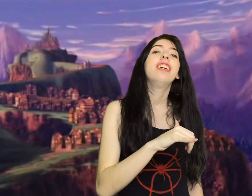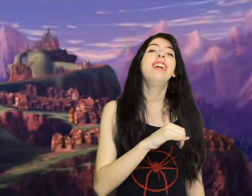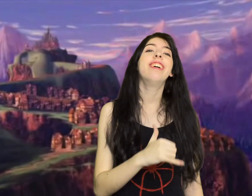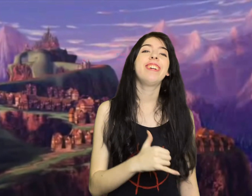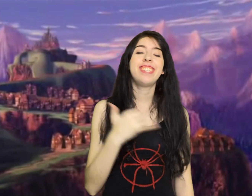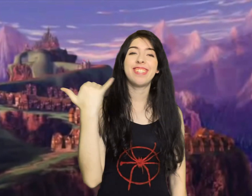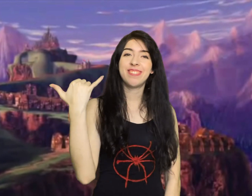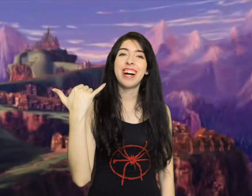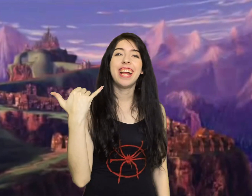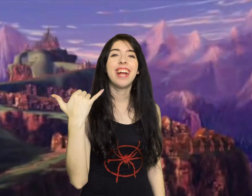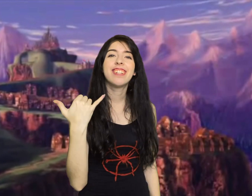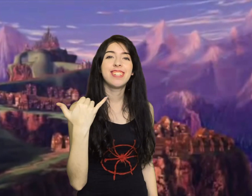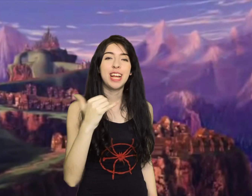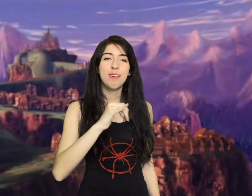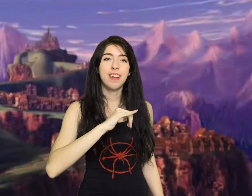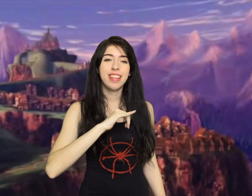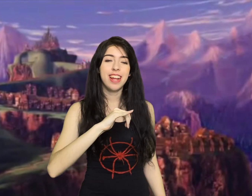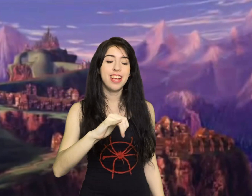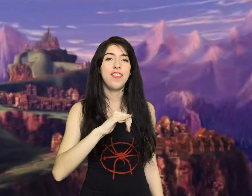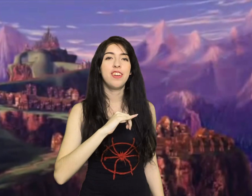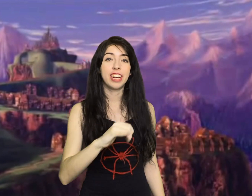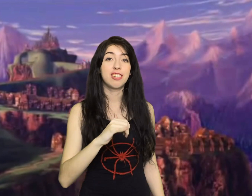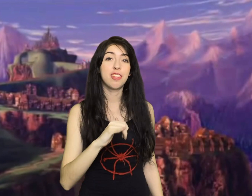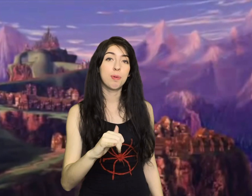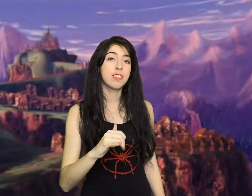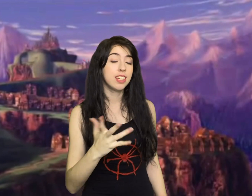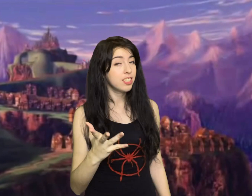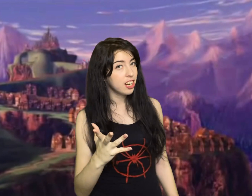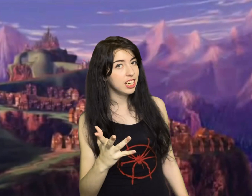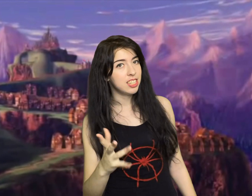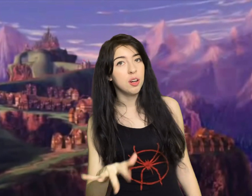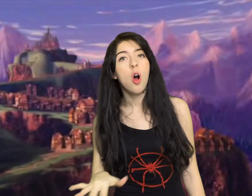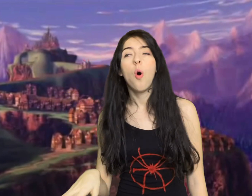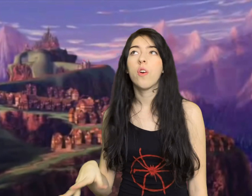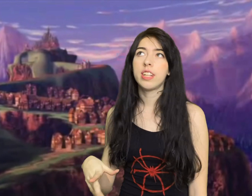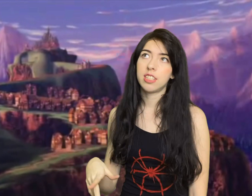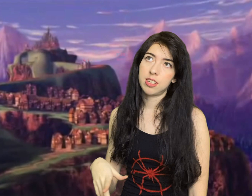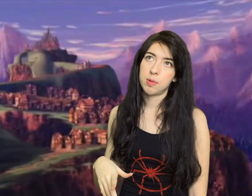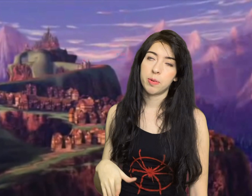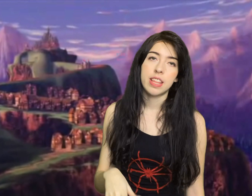which is a Y hand shape and then in the direction of the person that you're talking to or that you're similar with